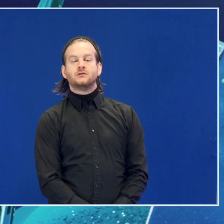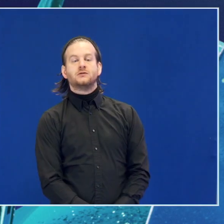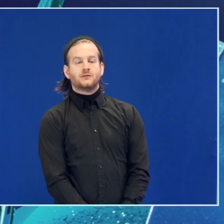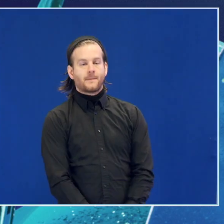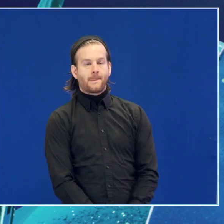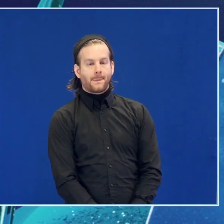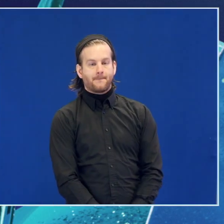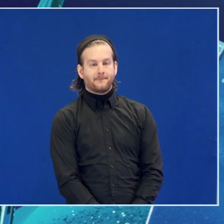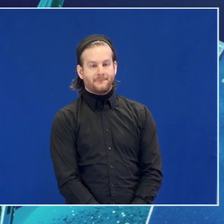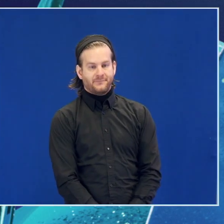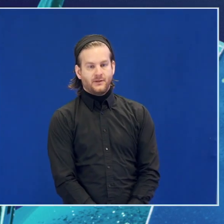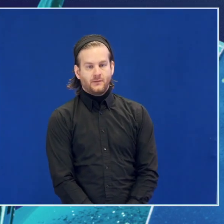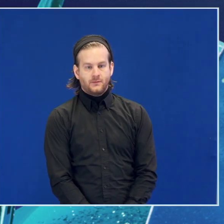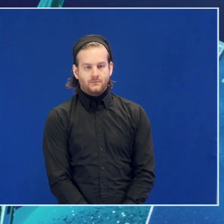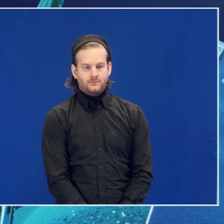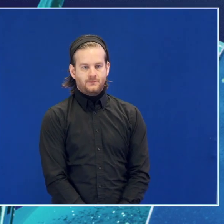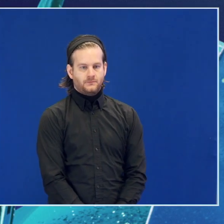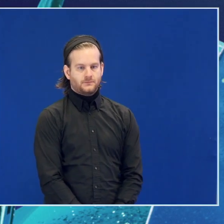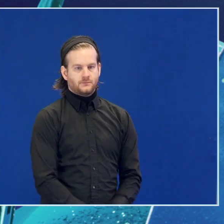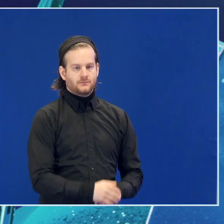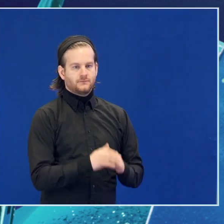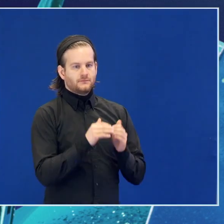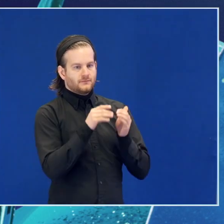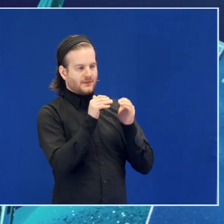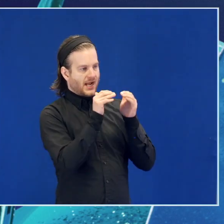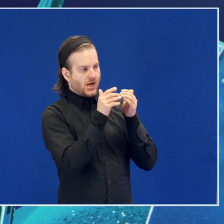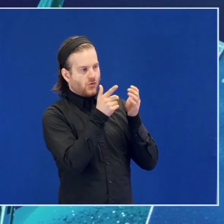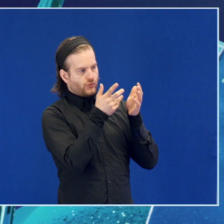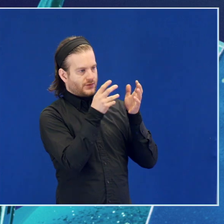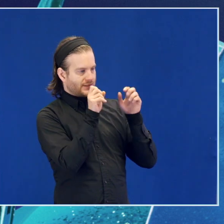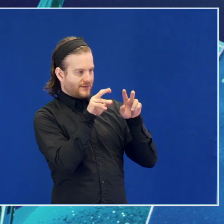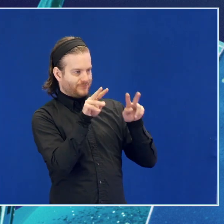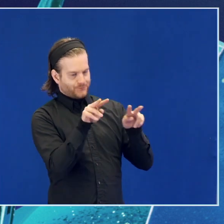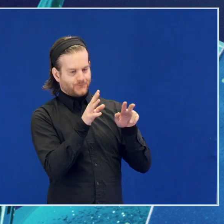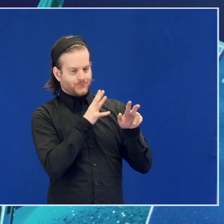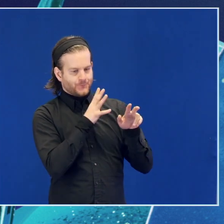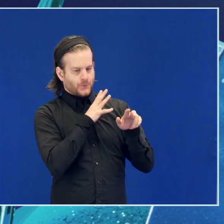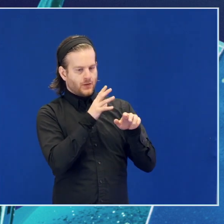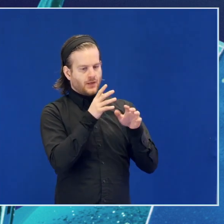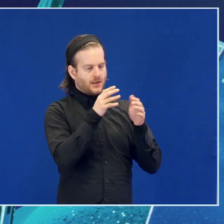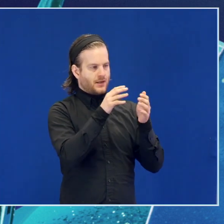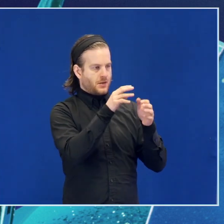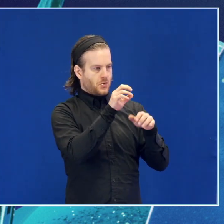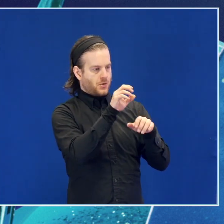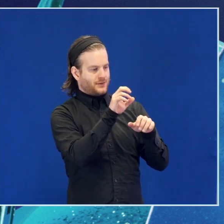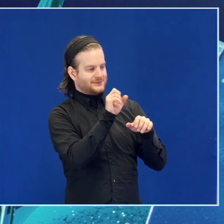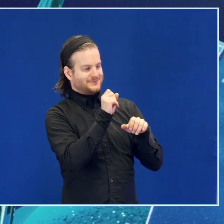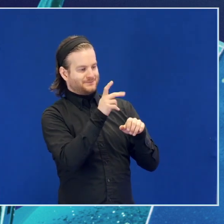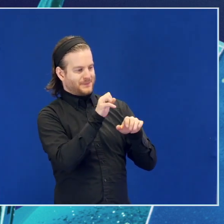in the physical environment. That would be great. All of our research started with a question